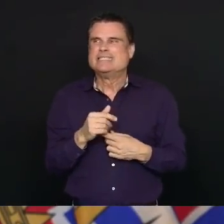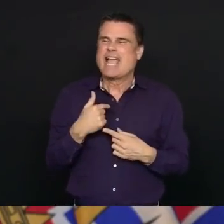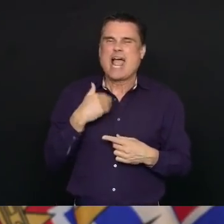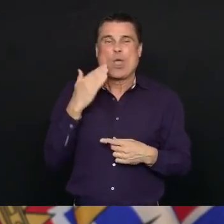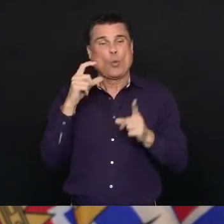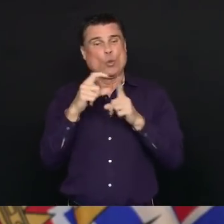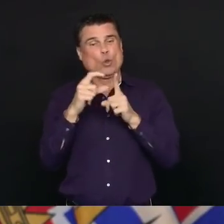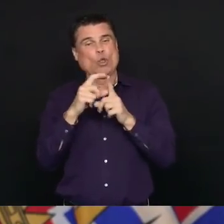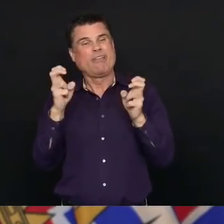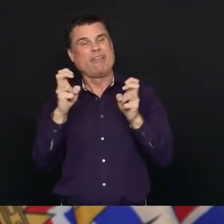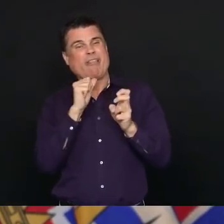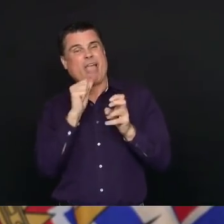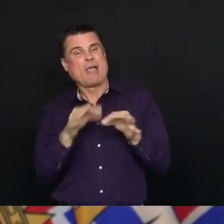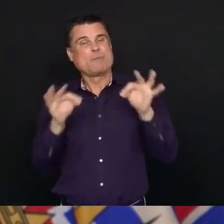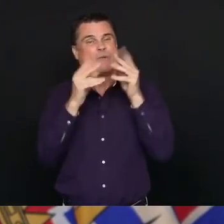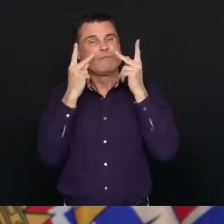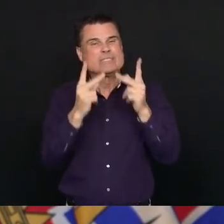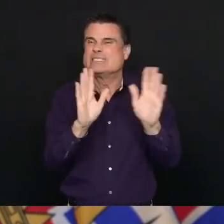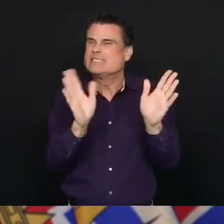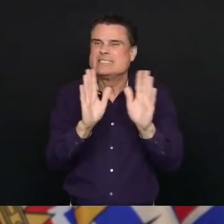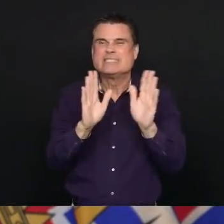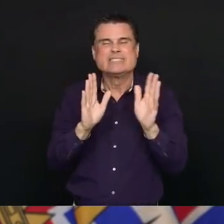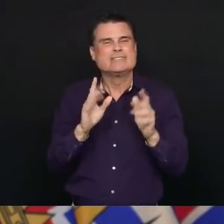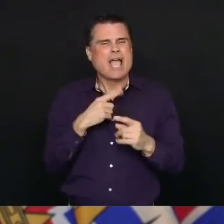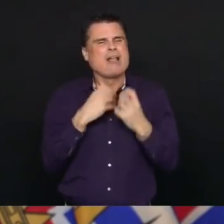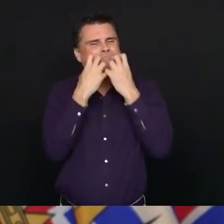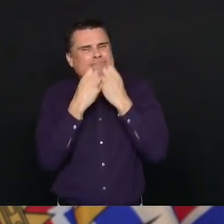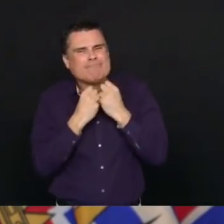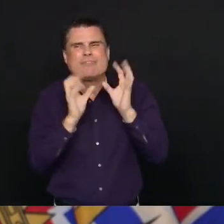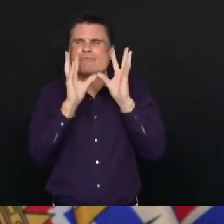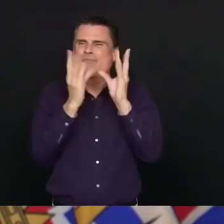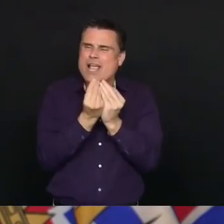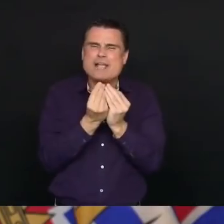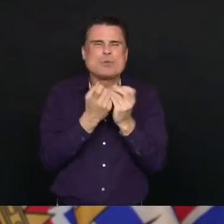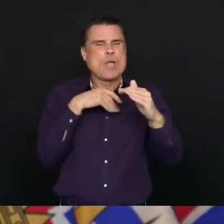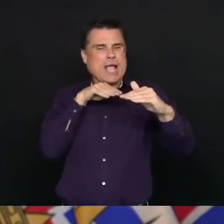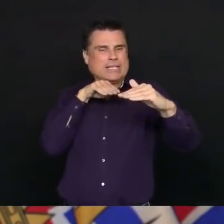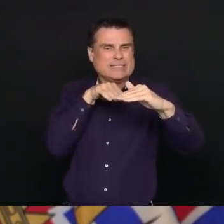care to receive visits from family and from friends and supporters.